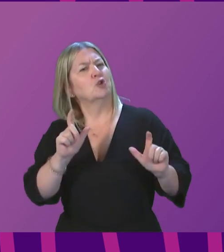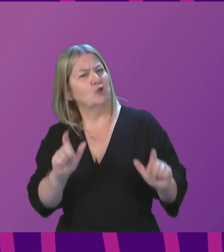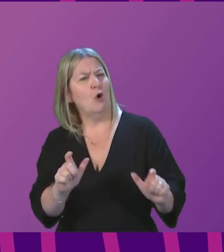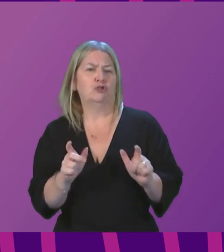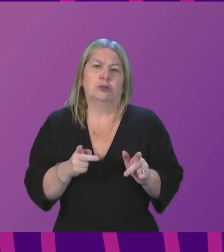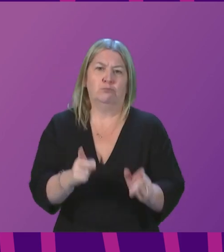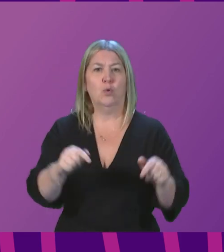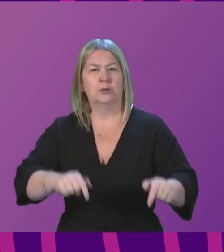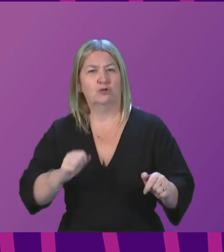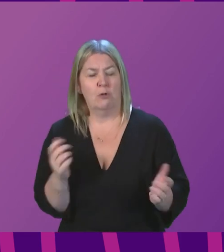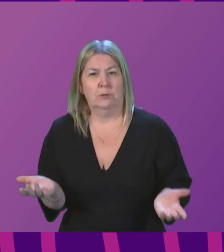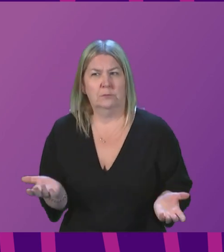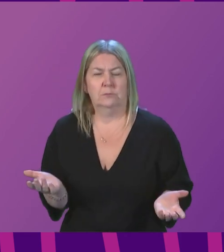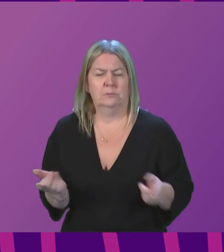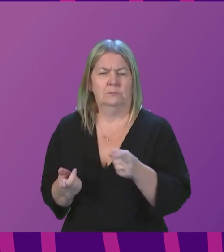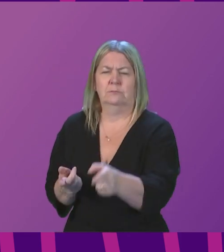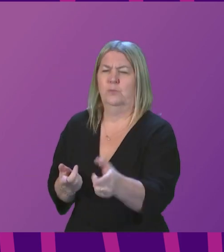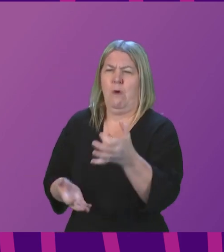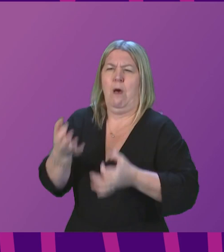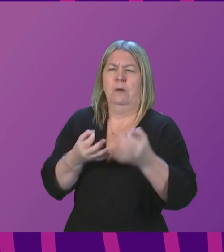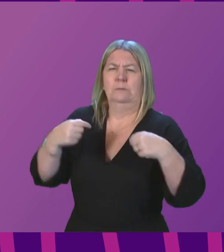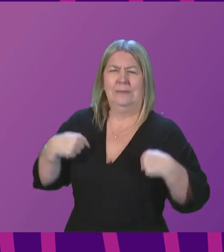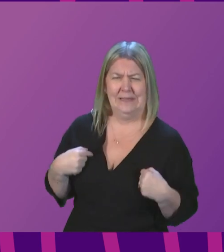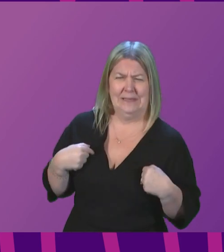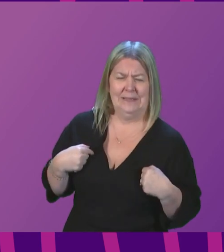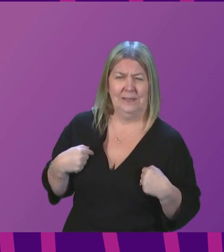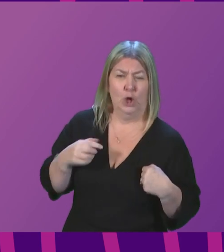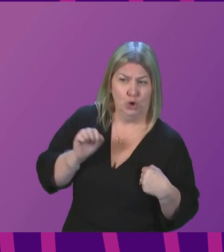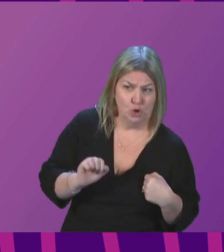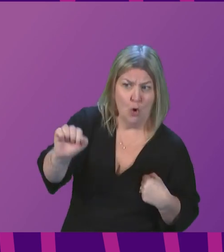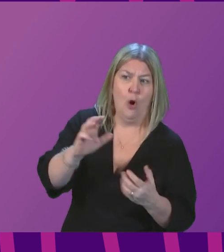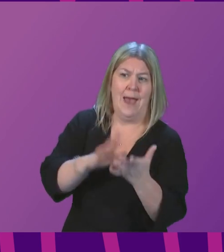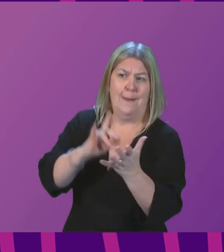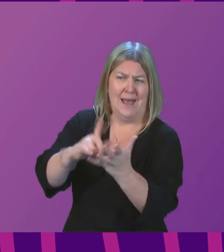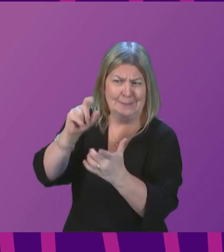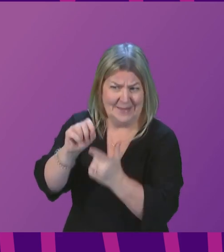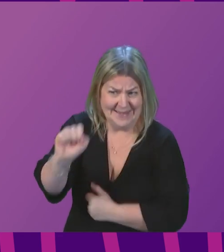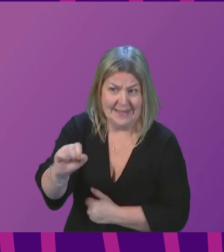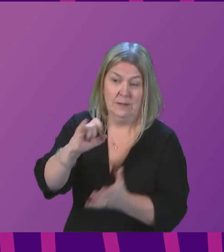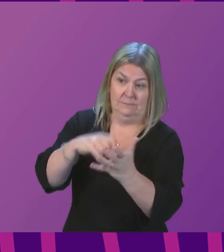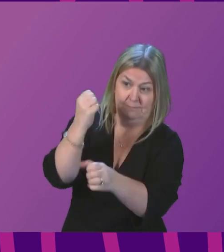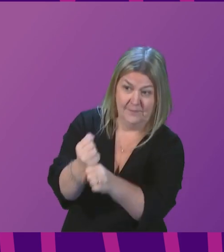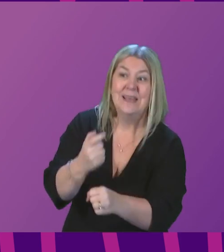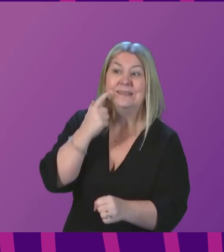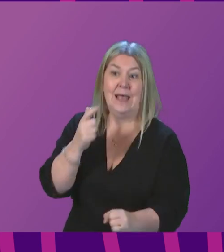Wishart said, what is his response to his own MSP saying that the cautious approach is